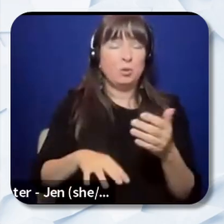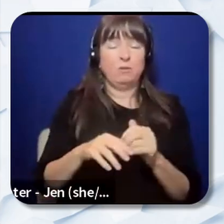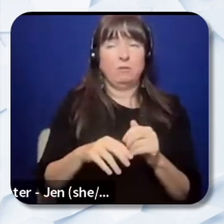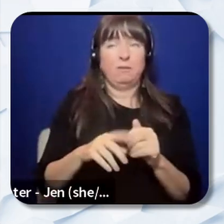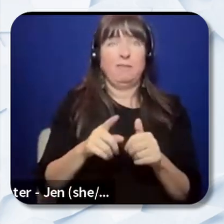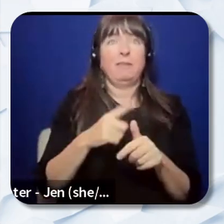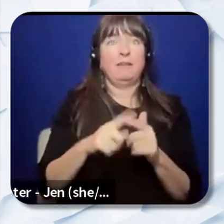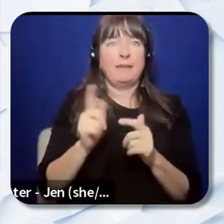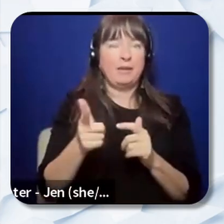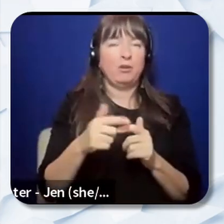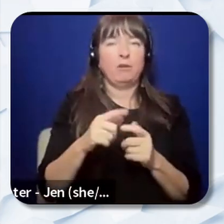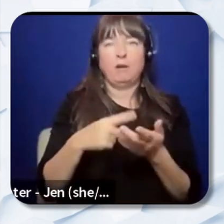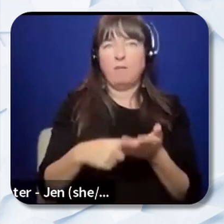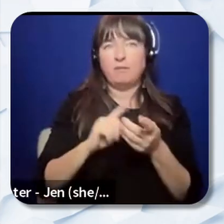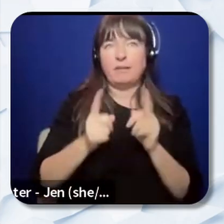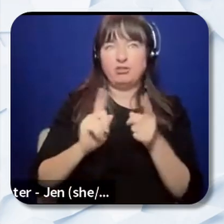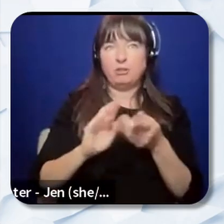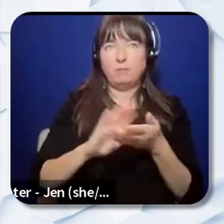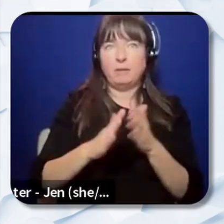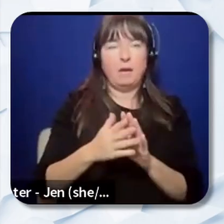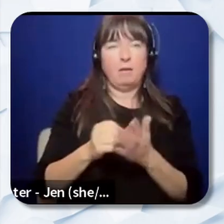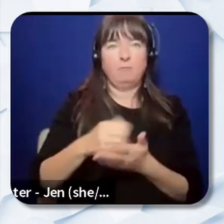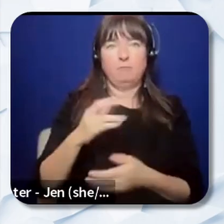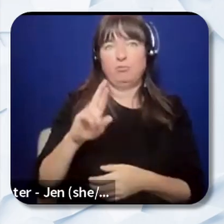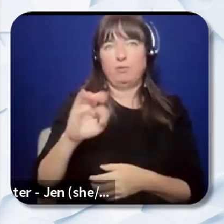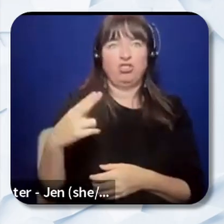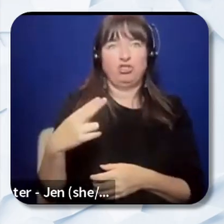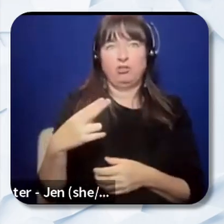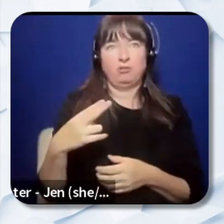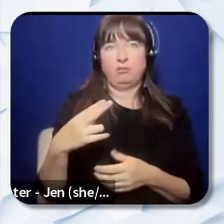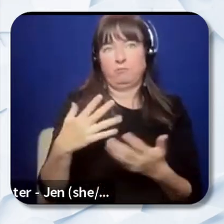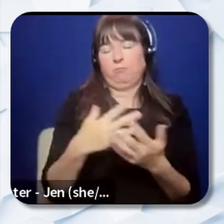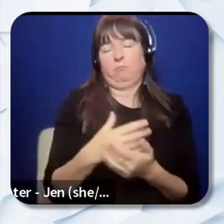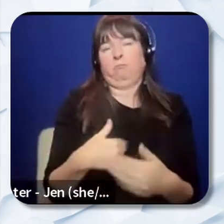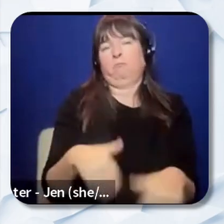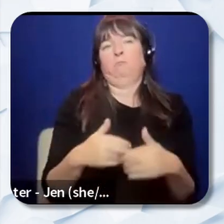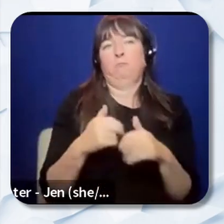that get enriched and provide across the board. Jade Meihl: Awesome. Yes those daily schedules